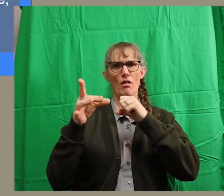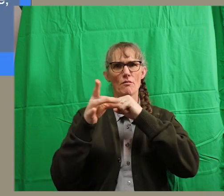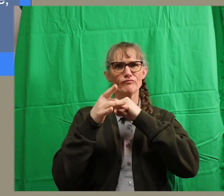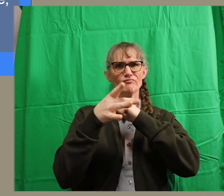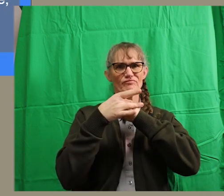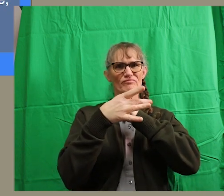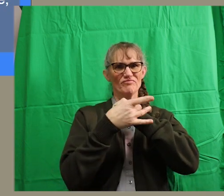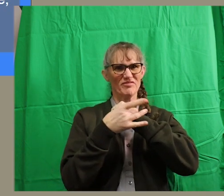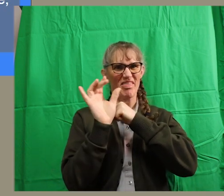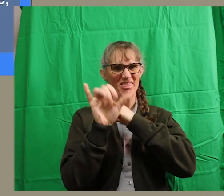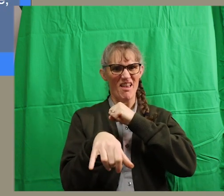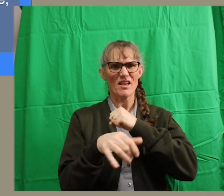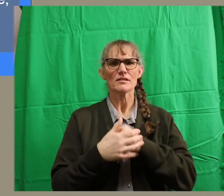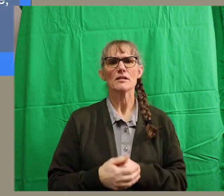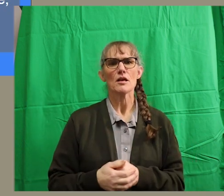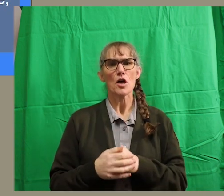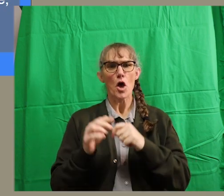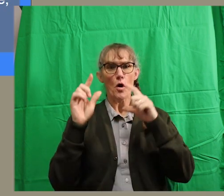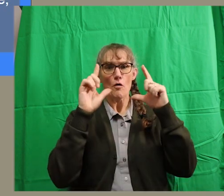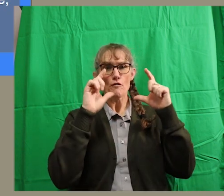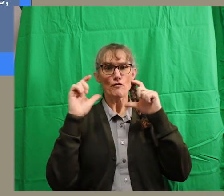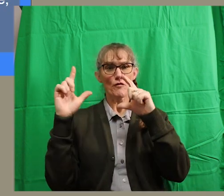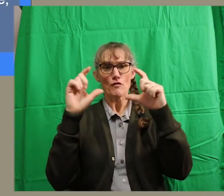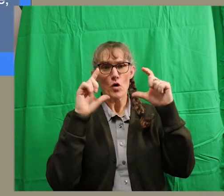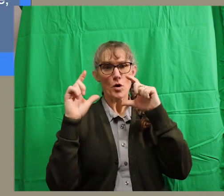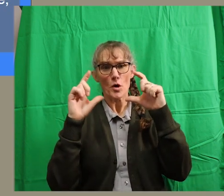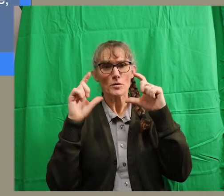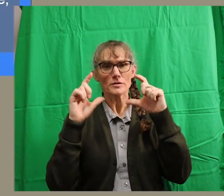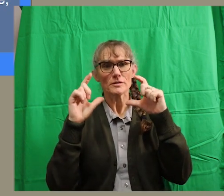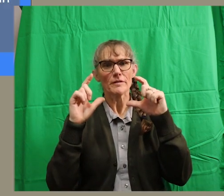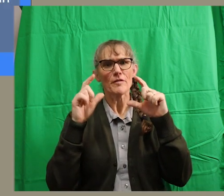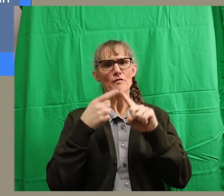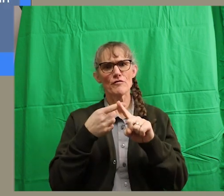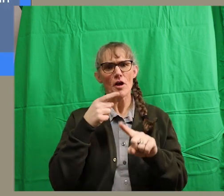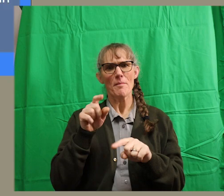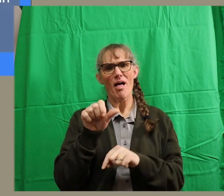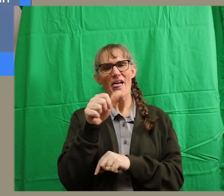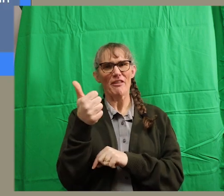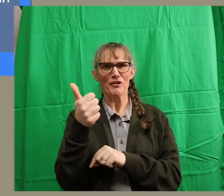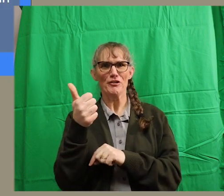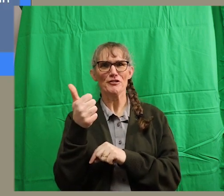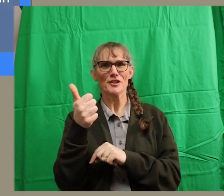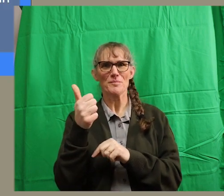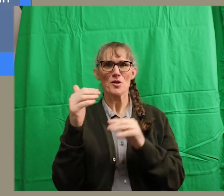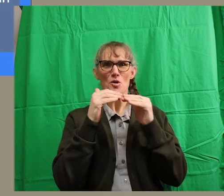um These photos were taken by one of my co-authors on this project, uh Kristen,